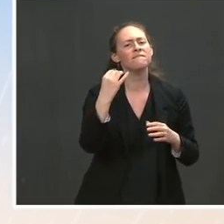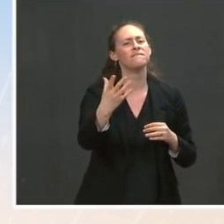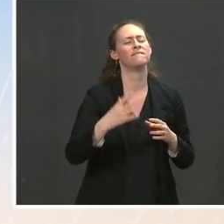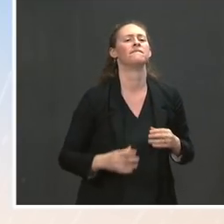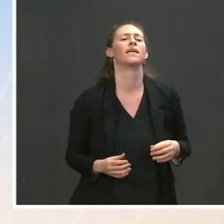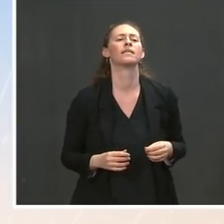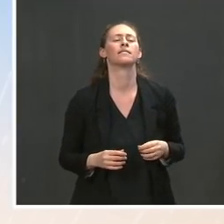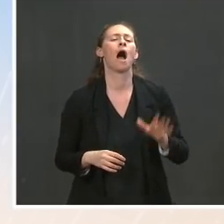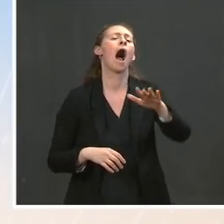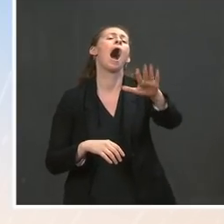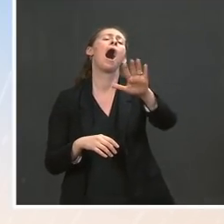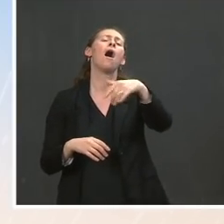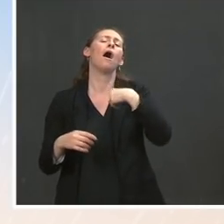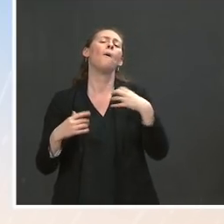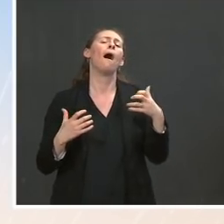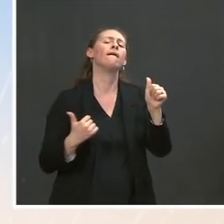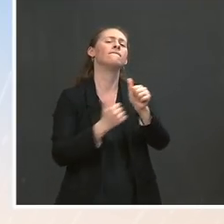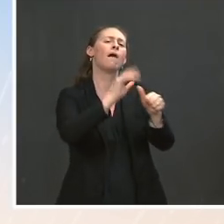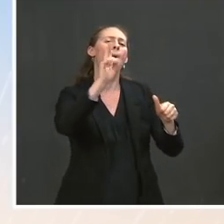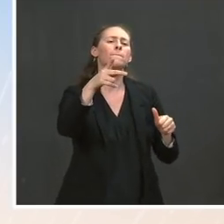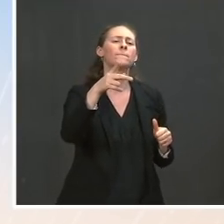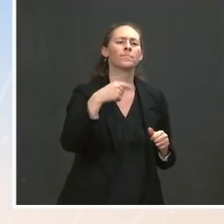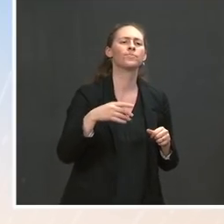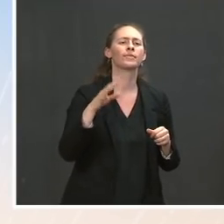which closes the border to non-essential travel.